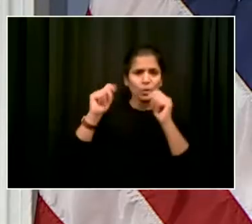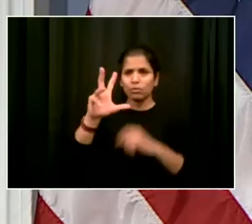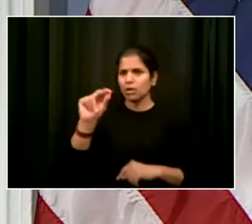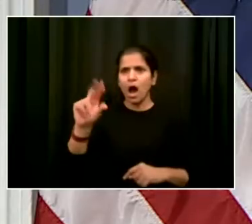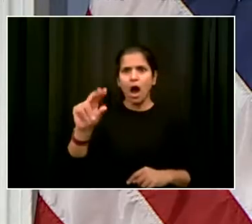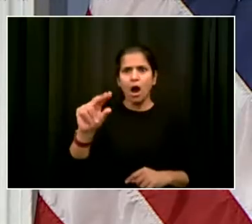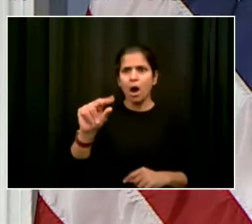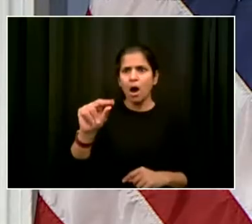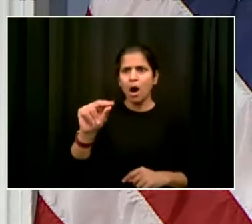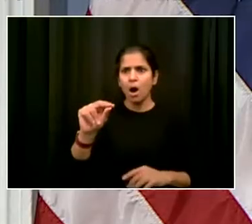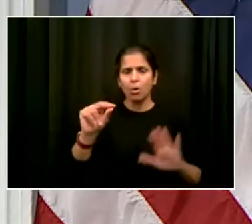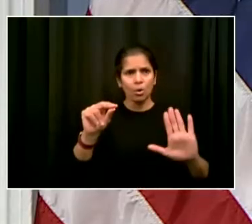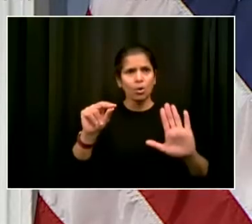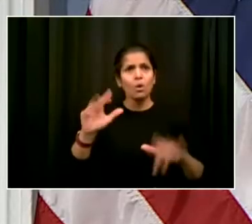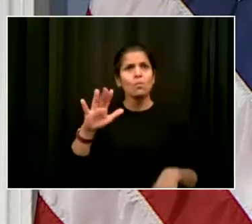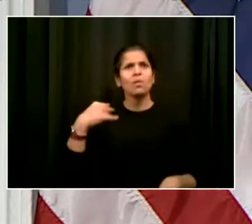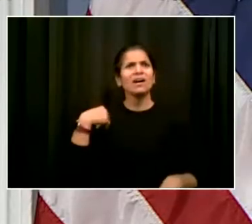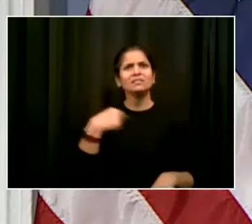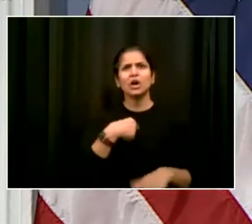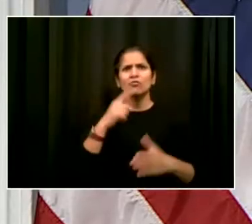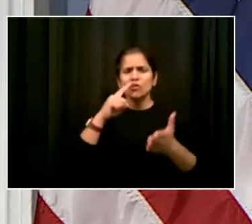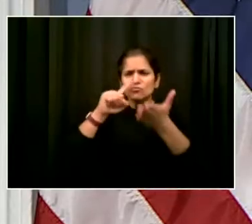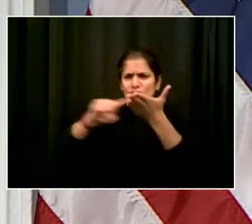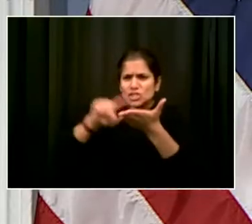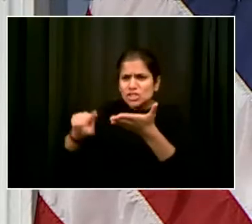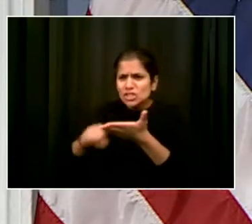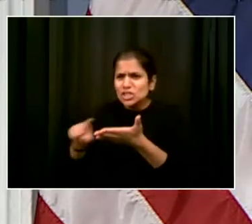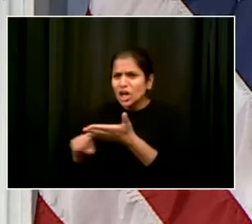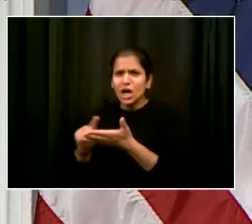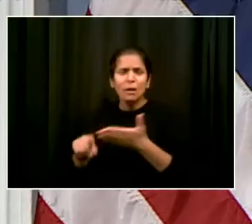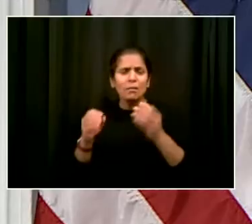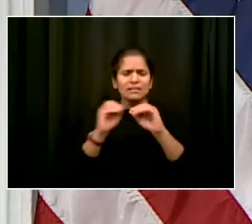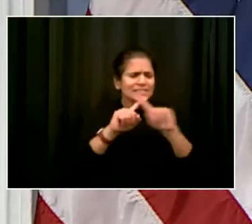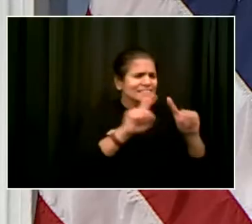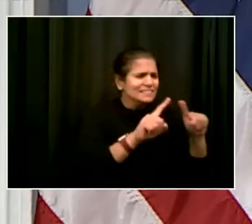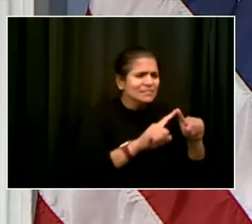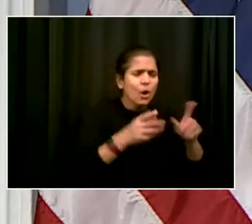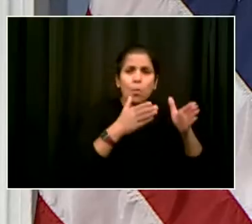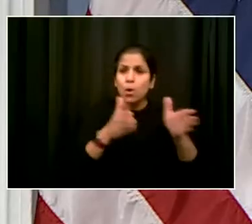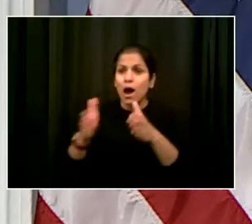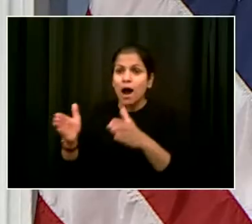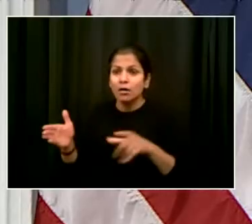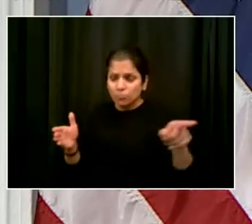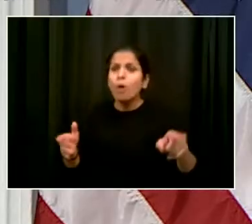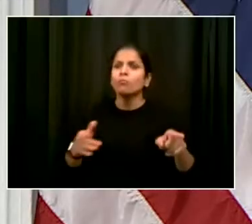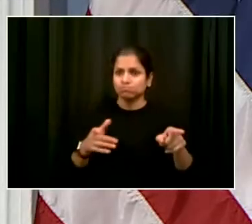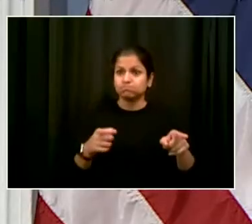MEANS EXCLUDING ANY POSSIBLE OPPORTUNITY TO ADDRESS THE